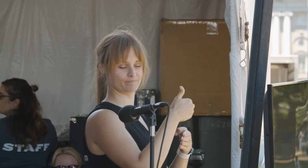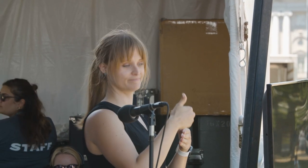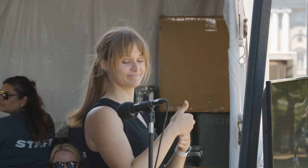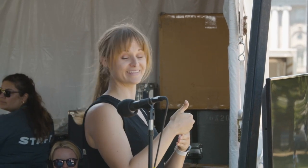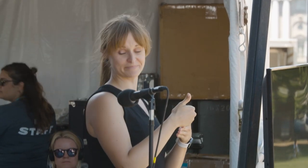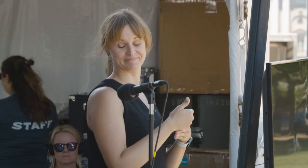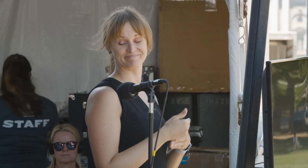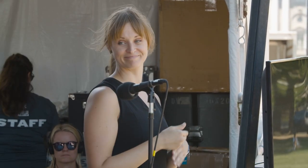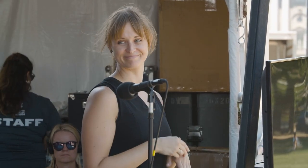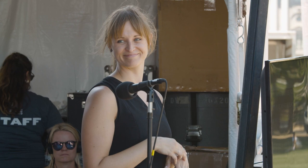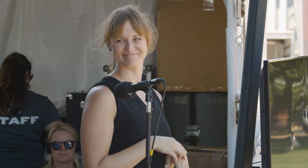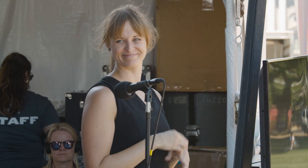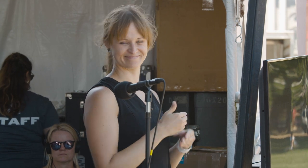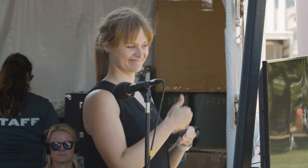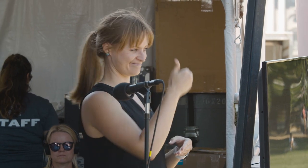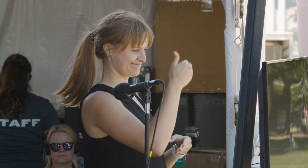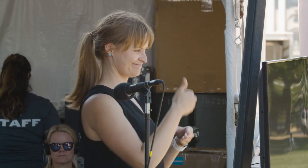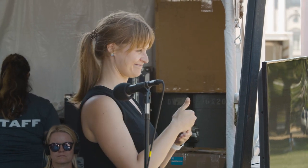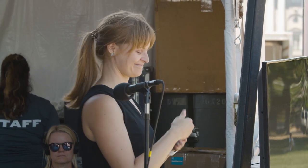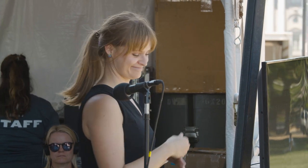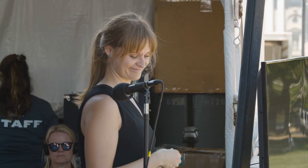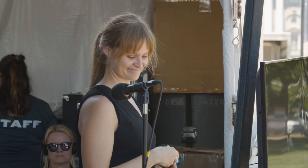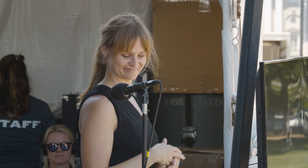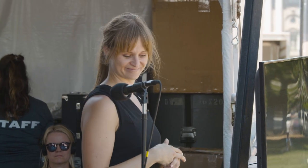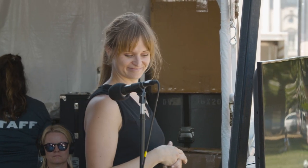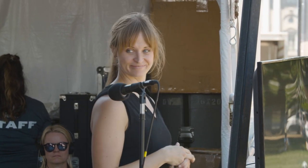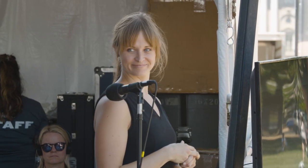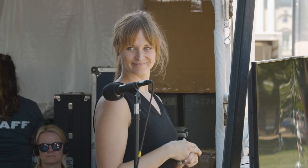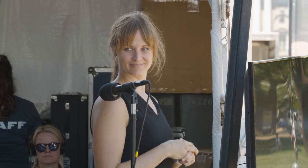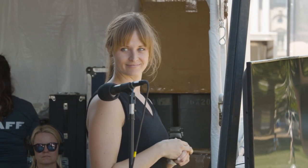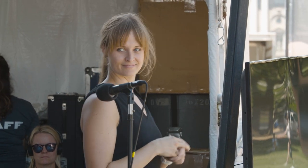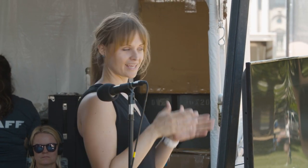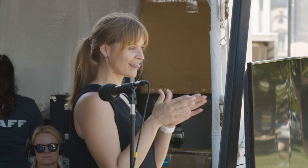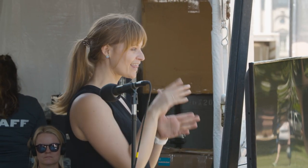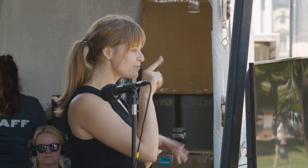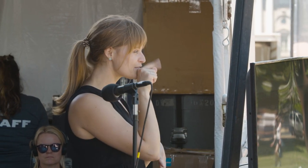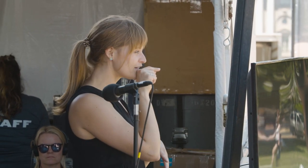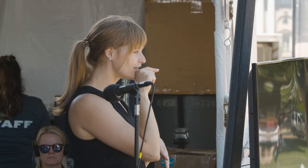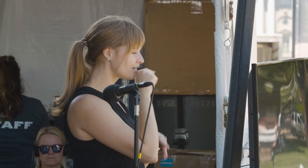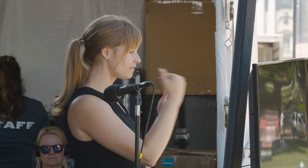Like opening and closing. This feels good to get it right. OK. So, little bird... little bird...